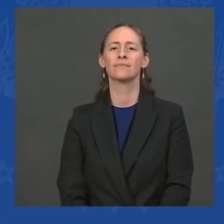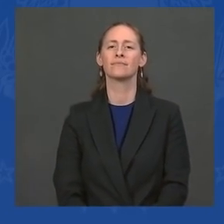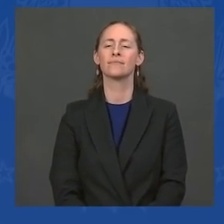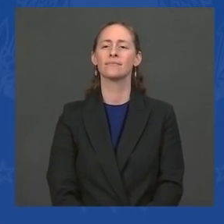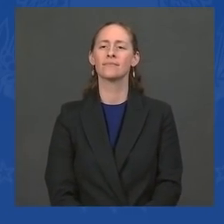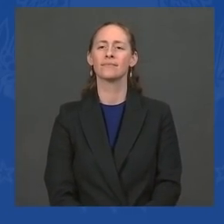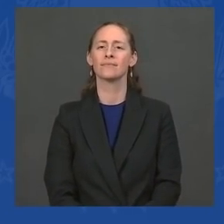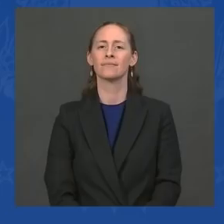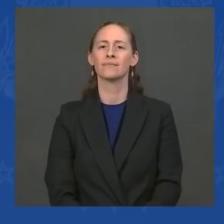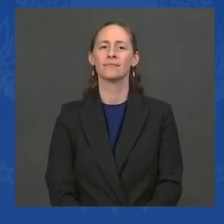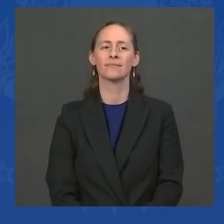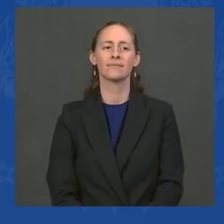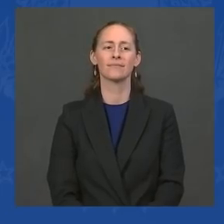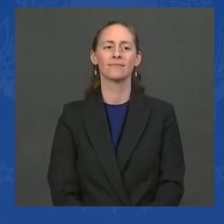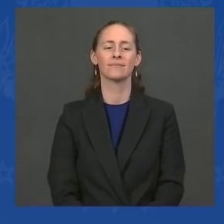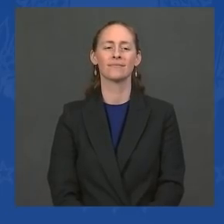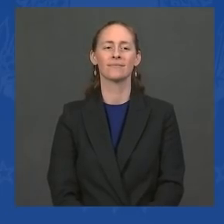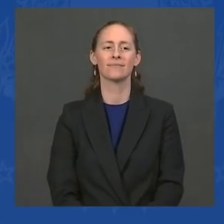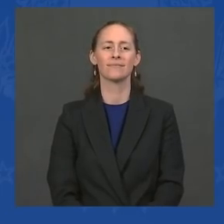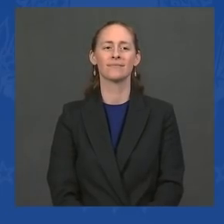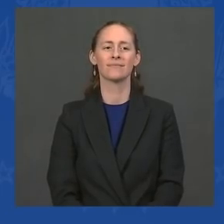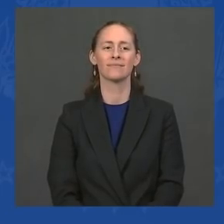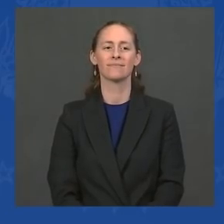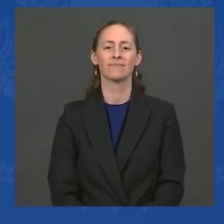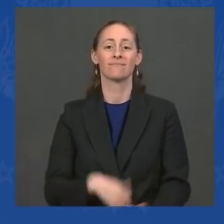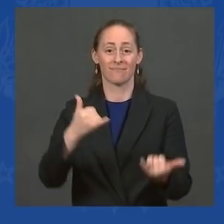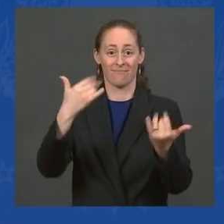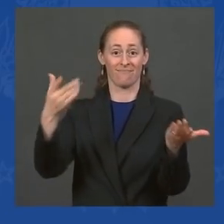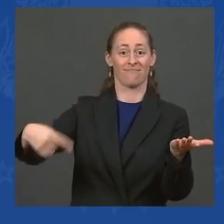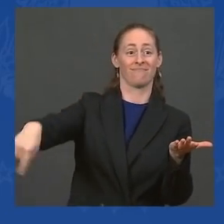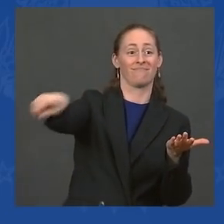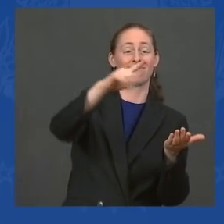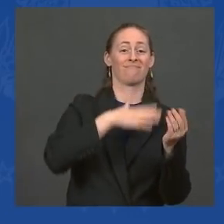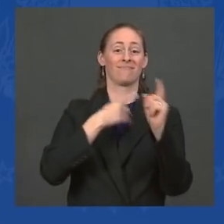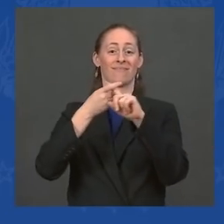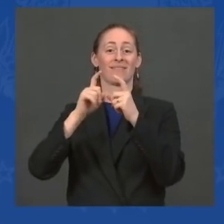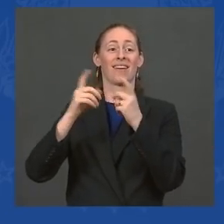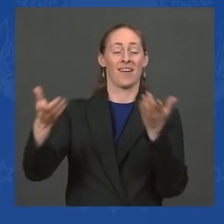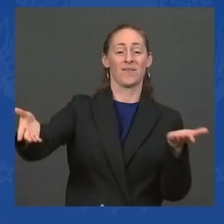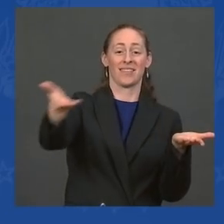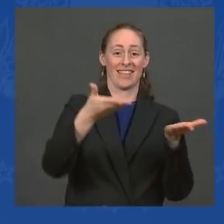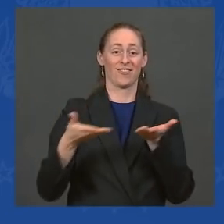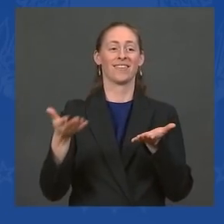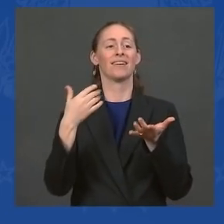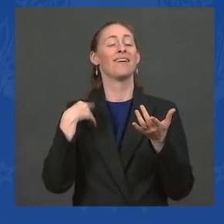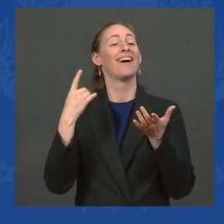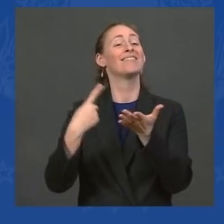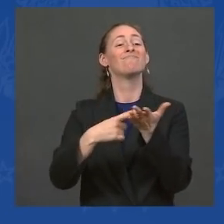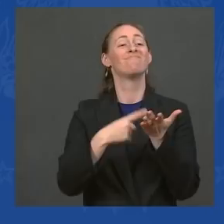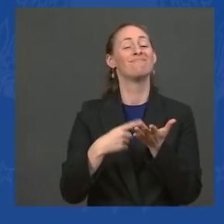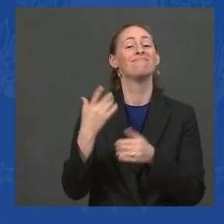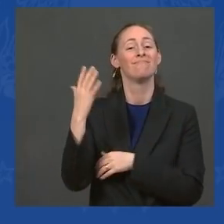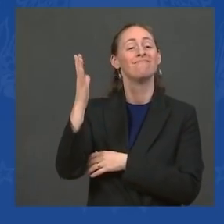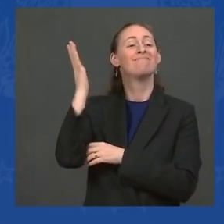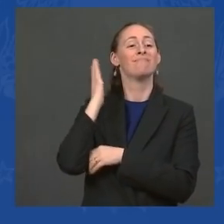The President: As my colleagues have heard me say in a different venue, my mother would always say, "You're doing God's work." And you really are.